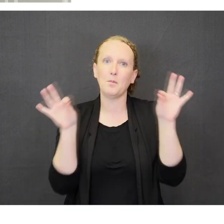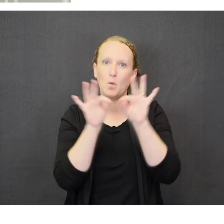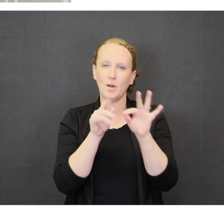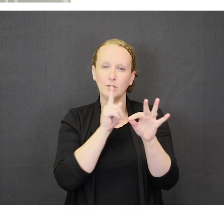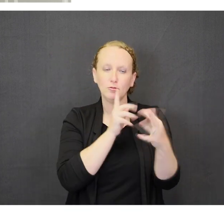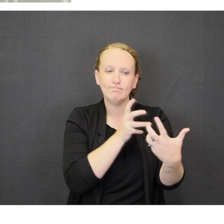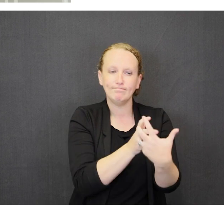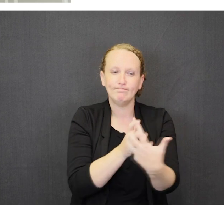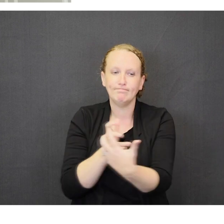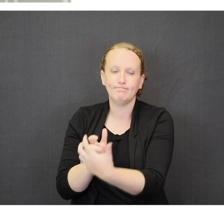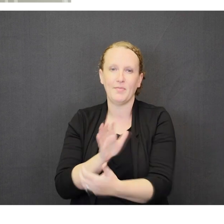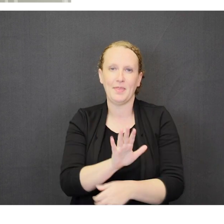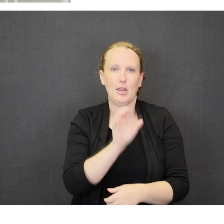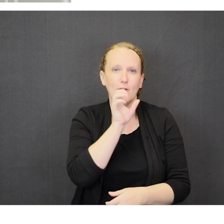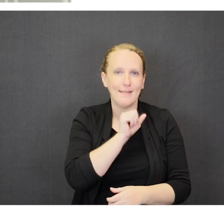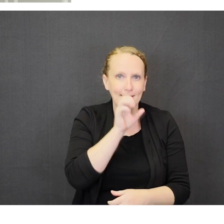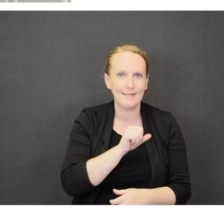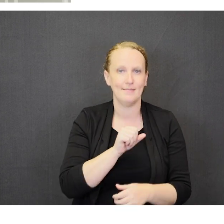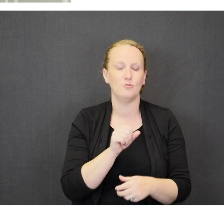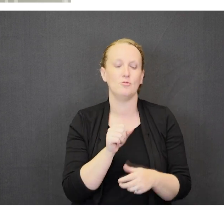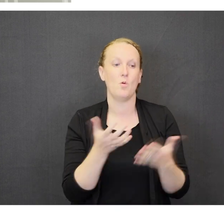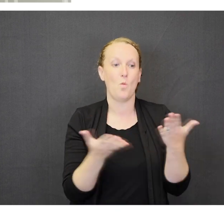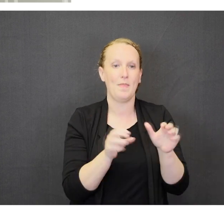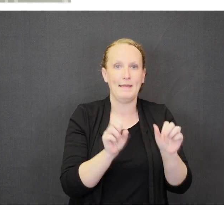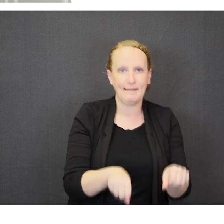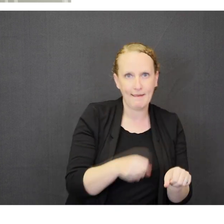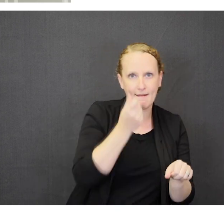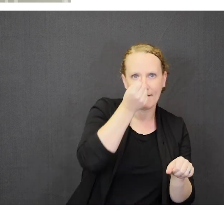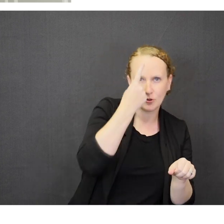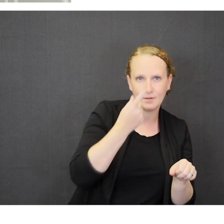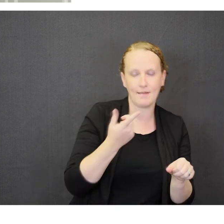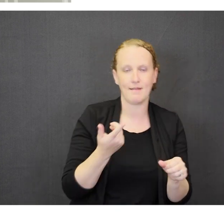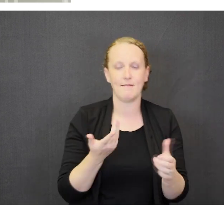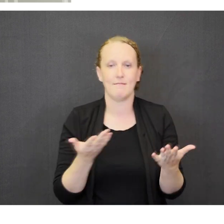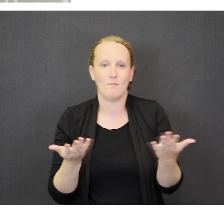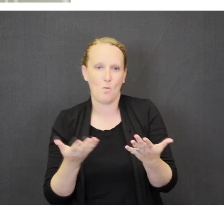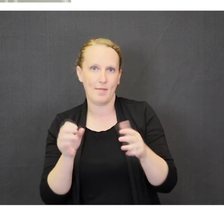really really key while honoring and validating their own experience rather